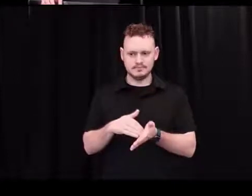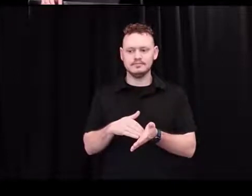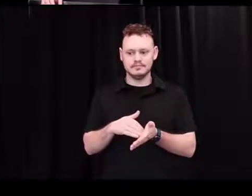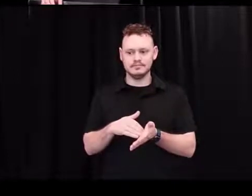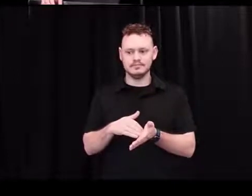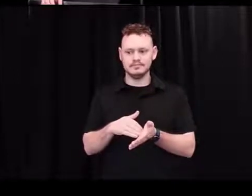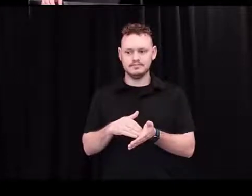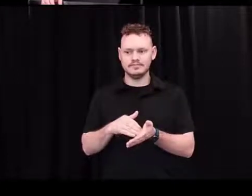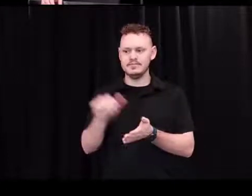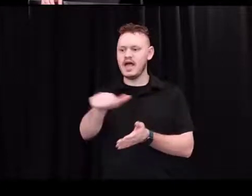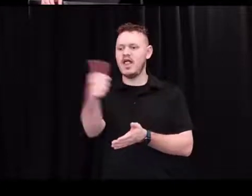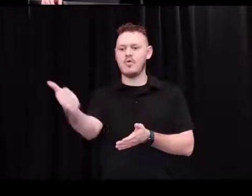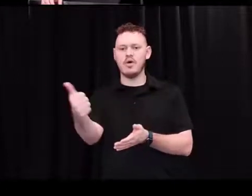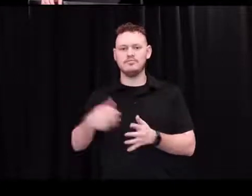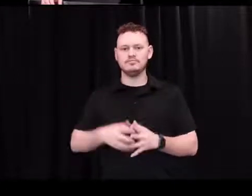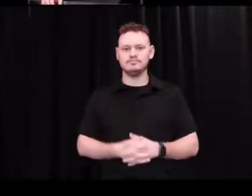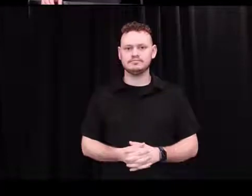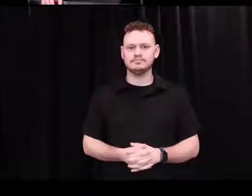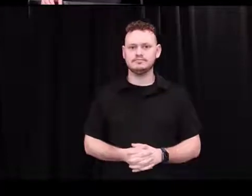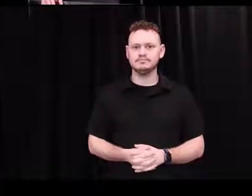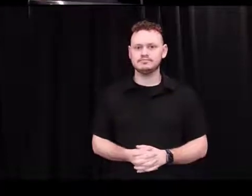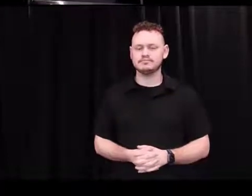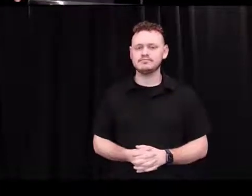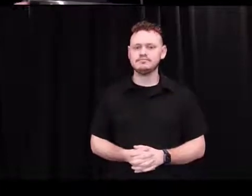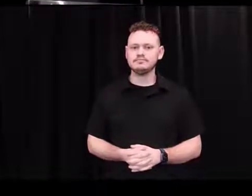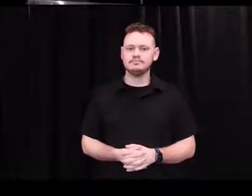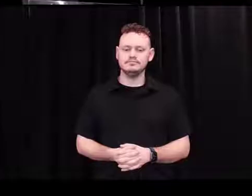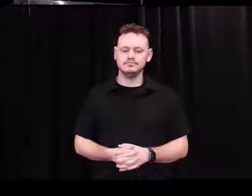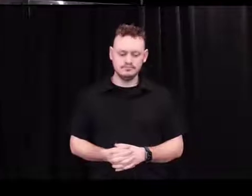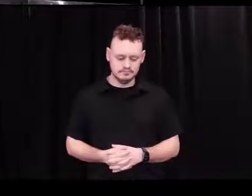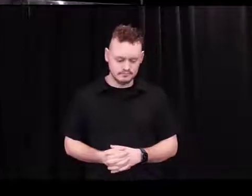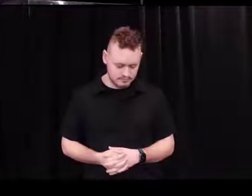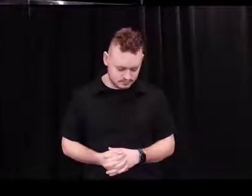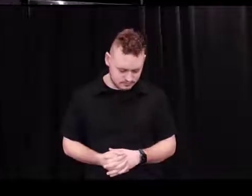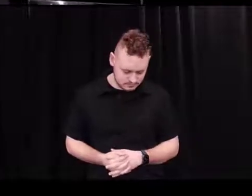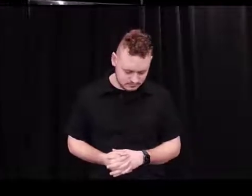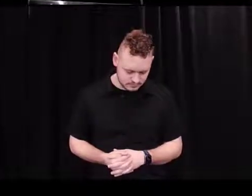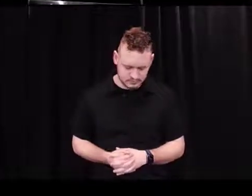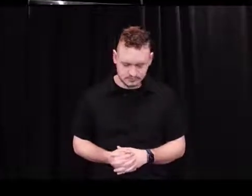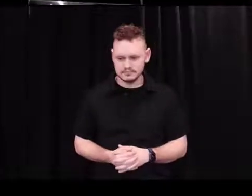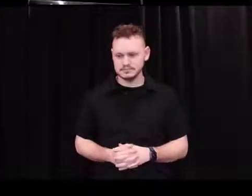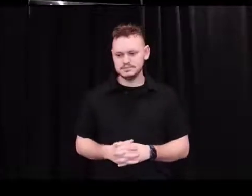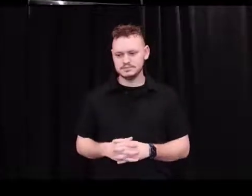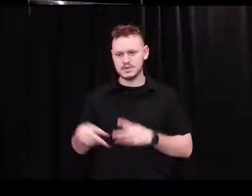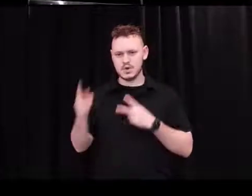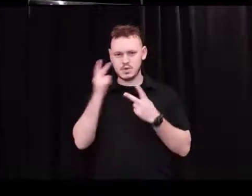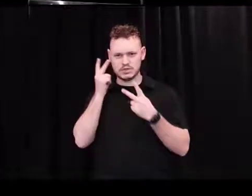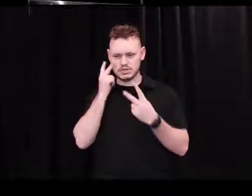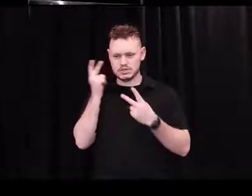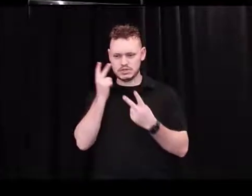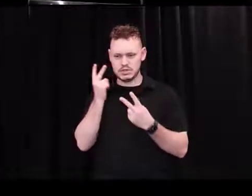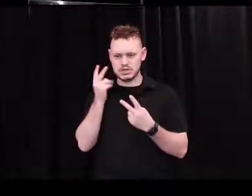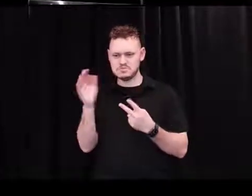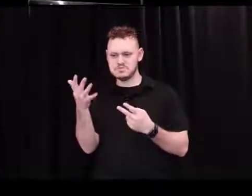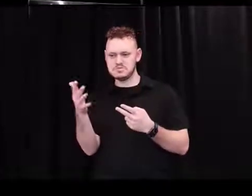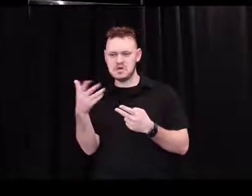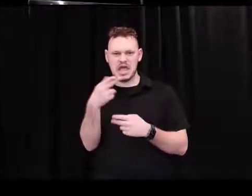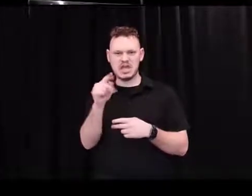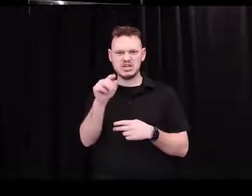click another one. All right so, what we're seeing in this is a sortable HTML table and we're